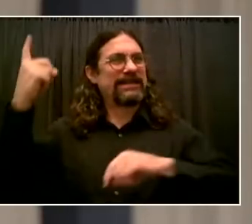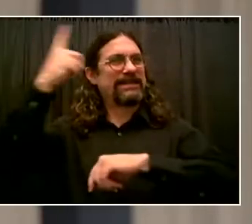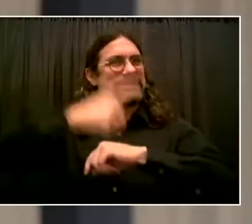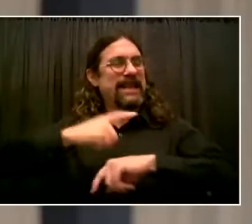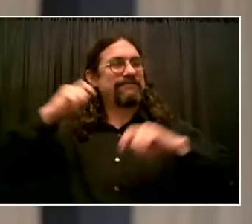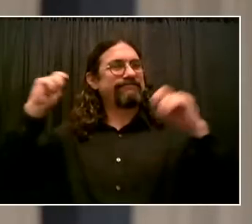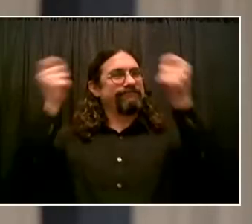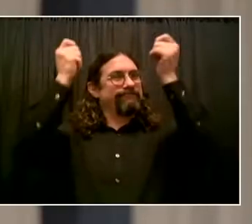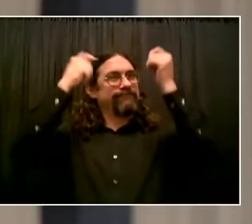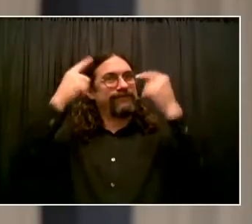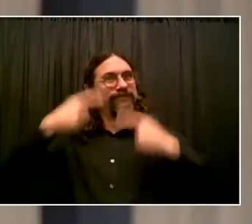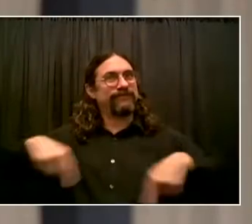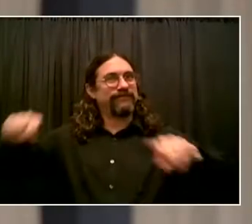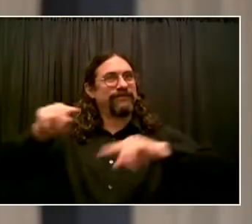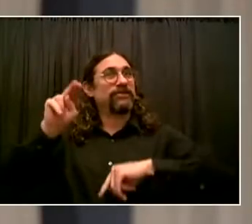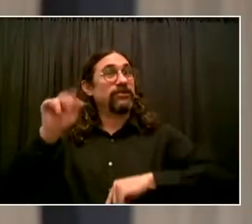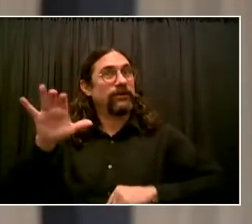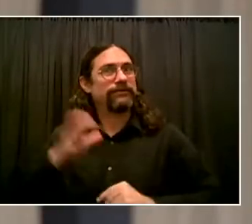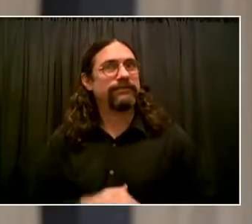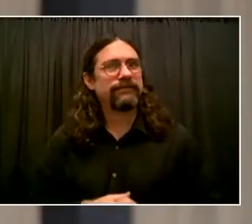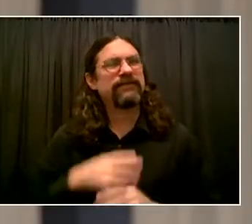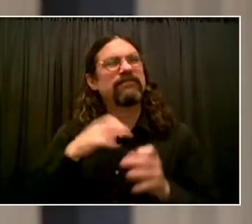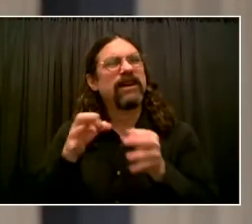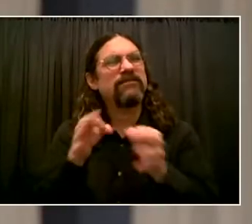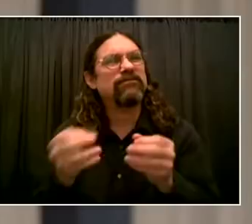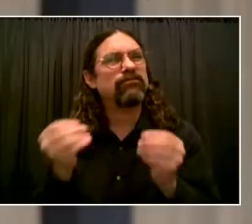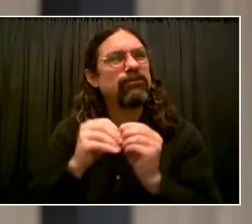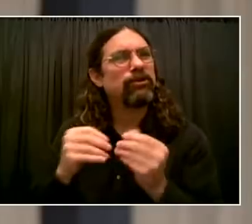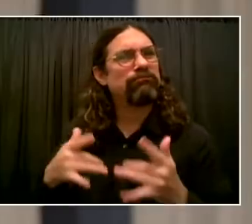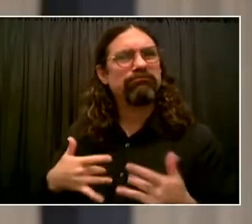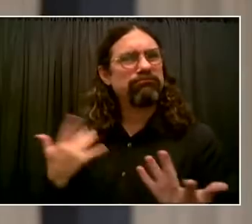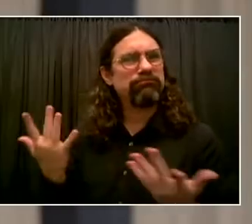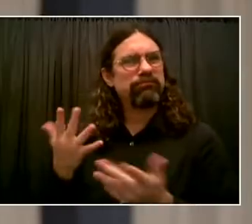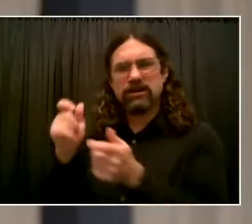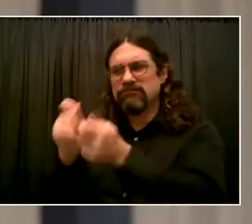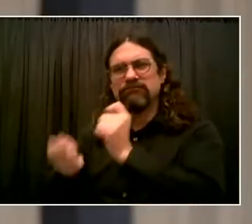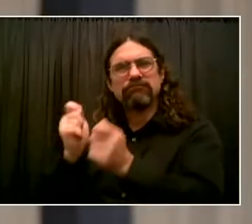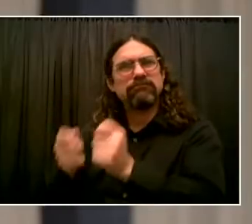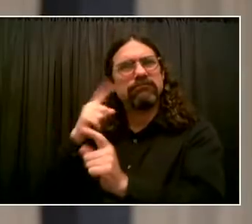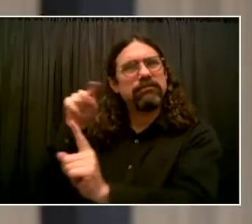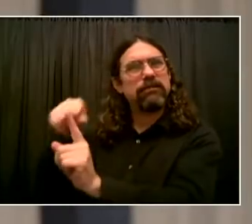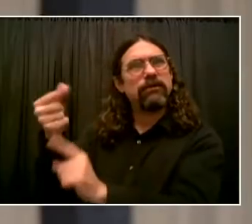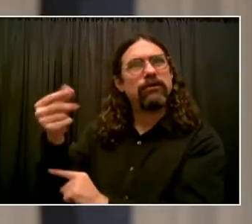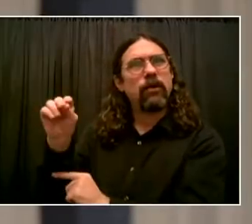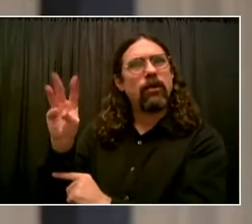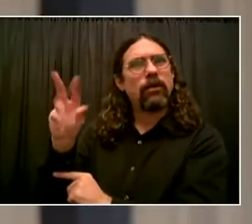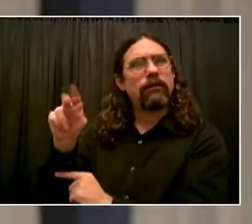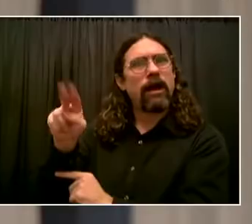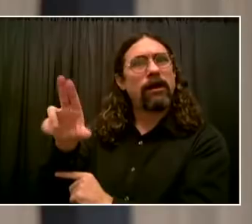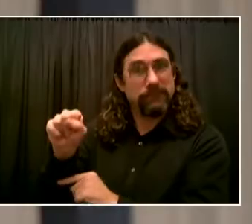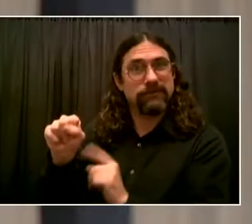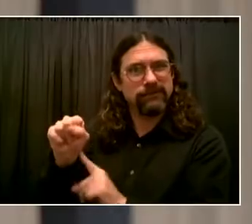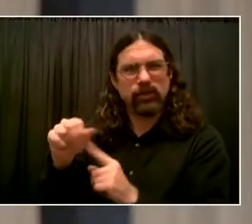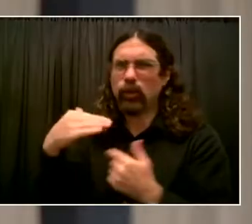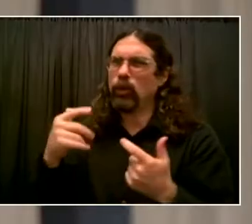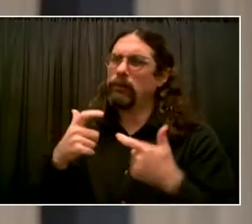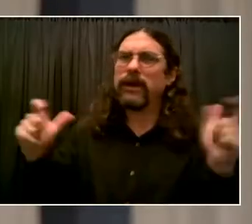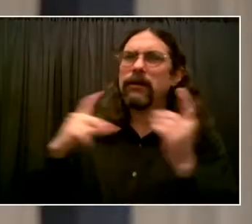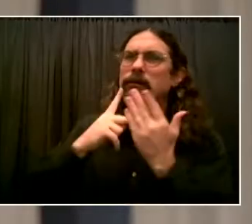LETTER DAY FOR THE CITY OF NEW YORK. THE GOWANUS REZONING HAS